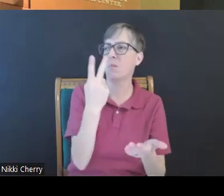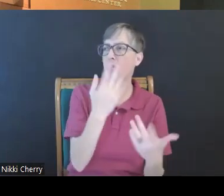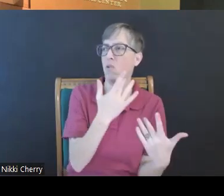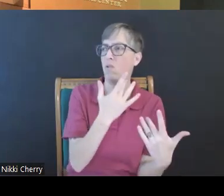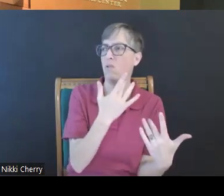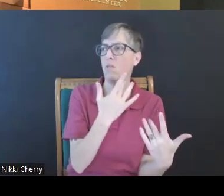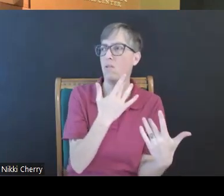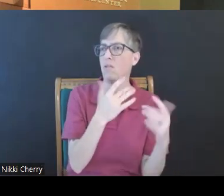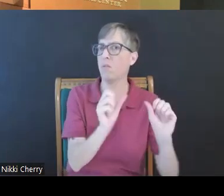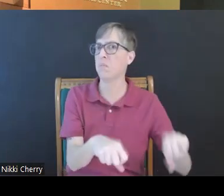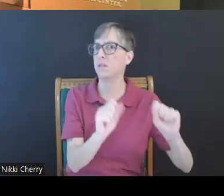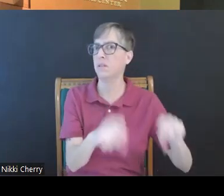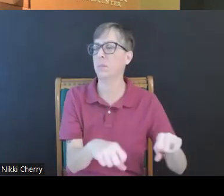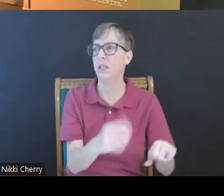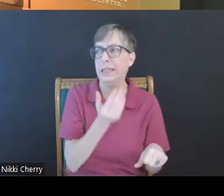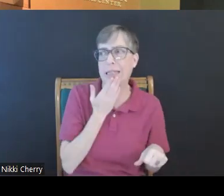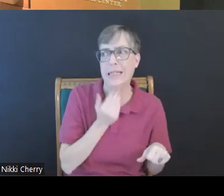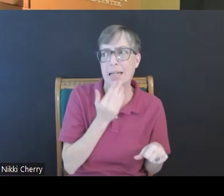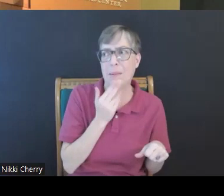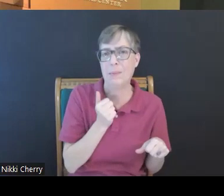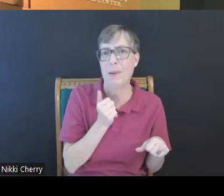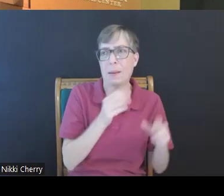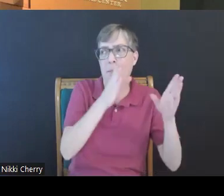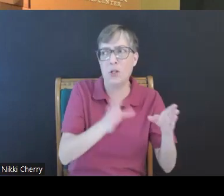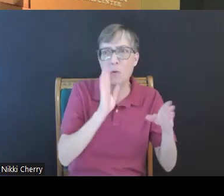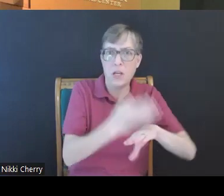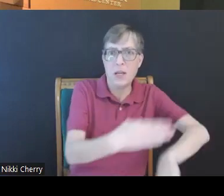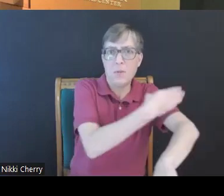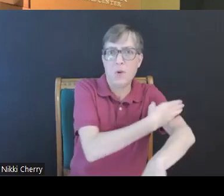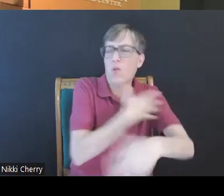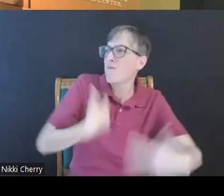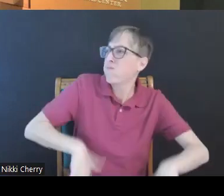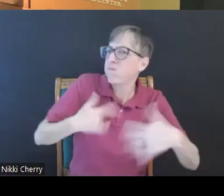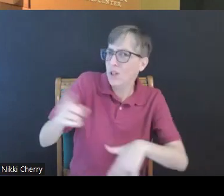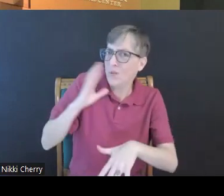getting a Nobel Prize uh that's really amazing and I think if you do this well uh you can make